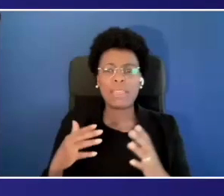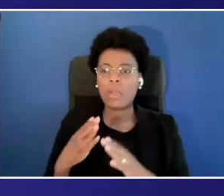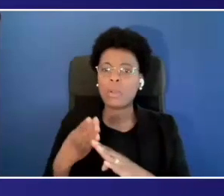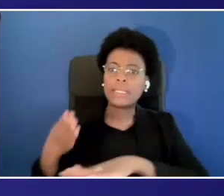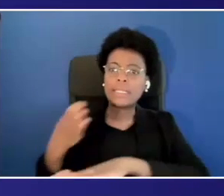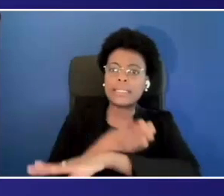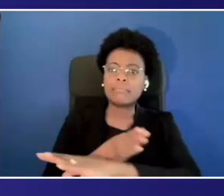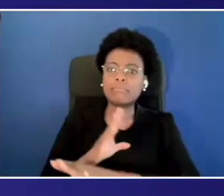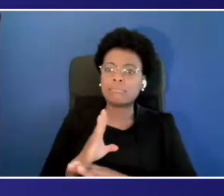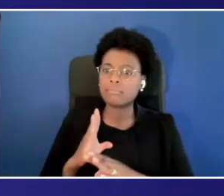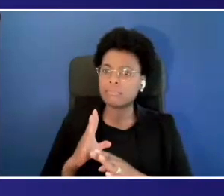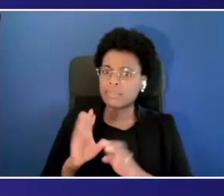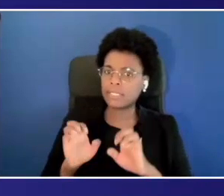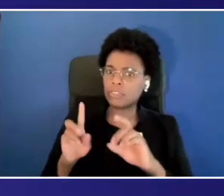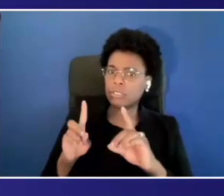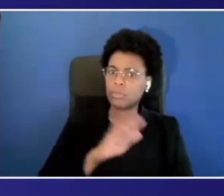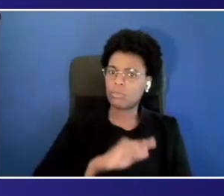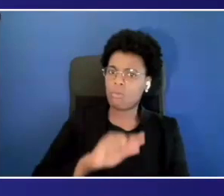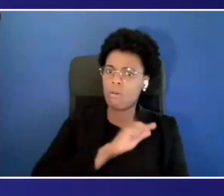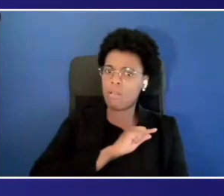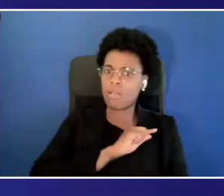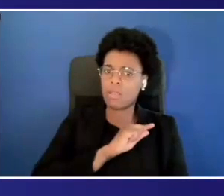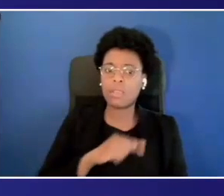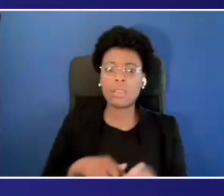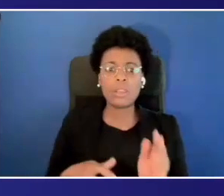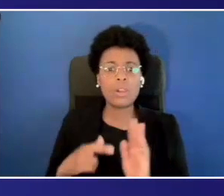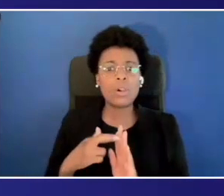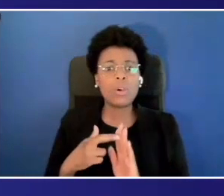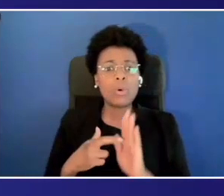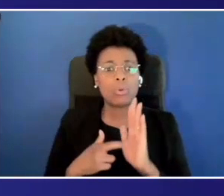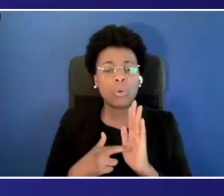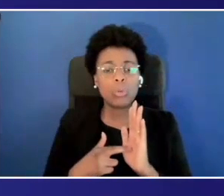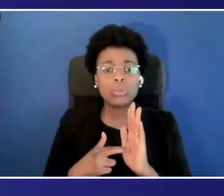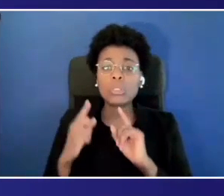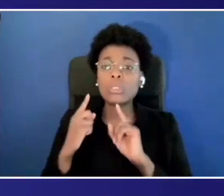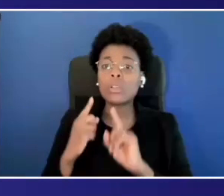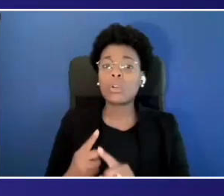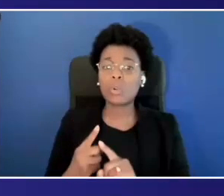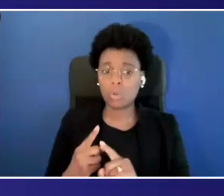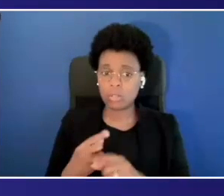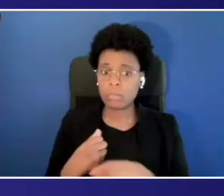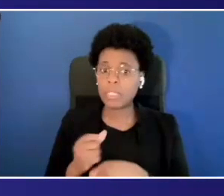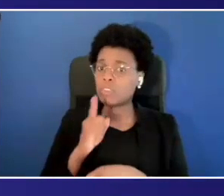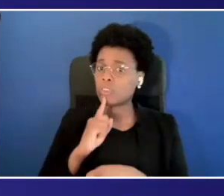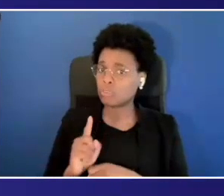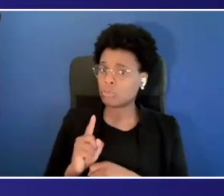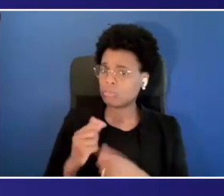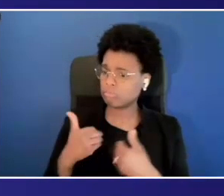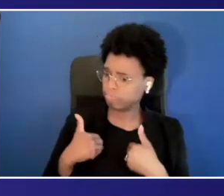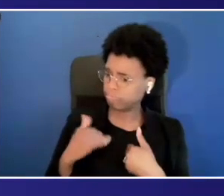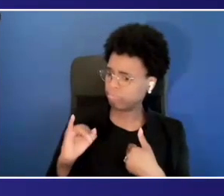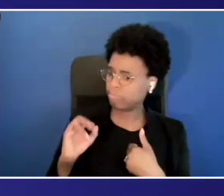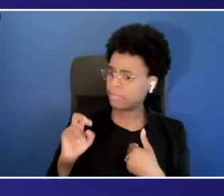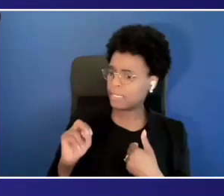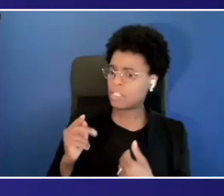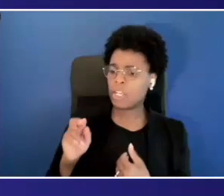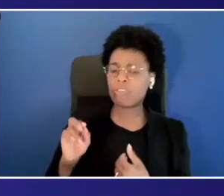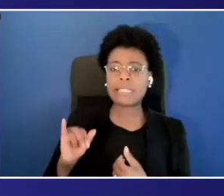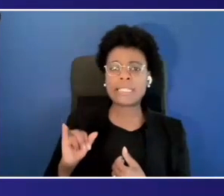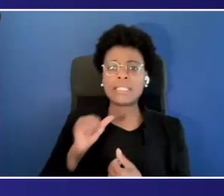Rules intended to ensure integrity must not inadvertently penalize well governed nonprofit institutions. Stifled the very innovation that has made American higher education the global gold standard.